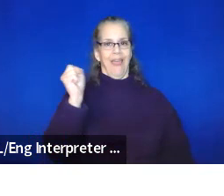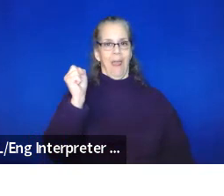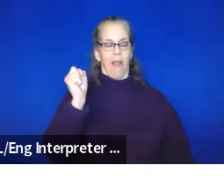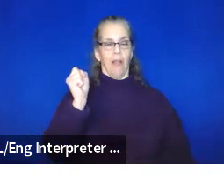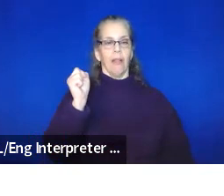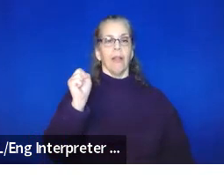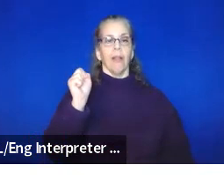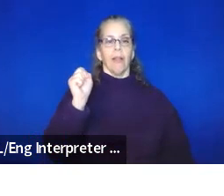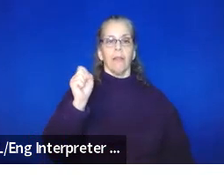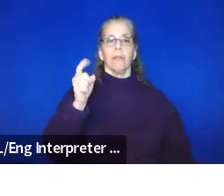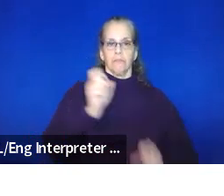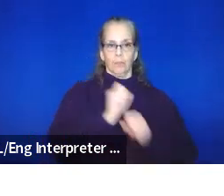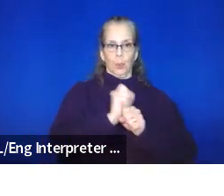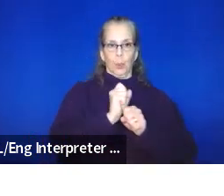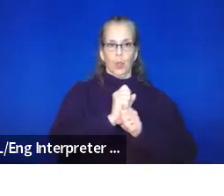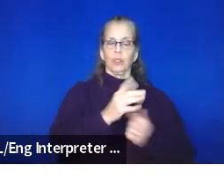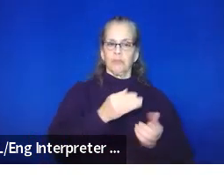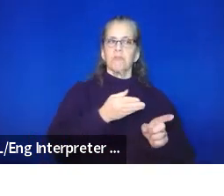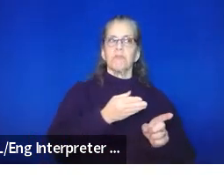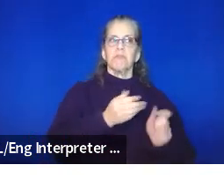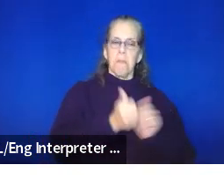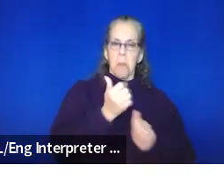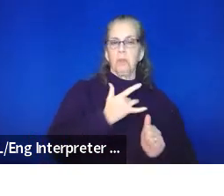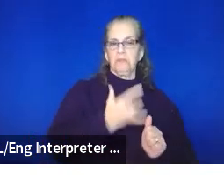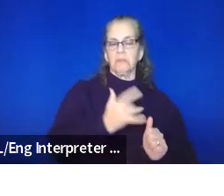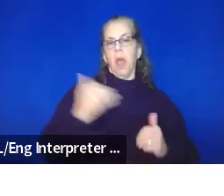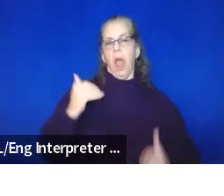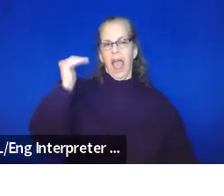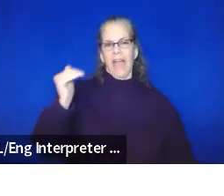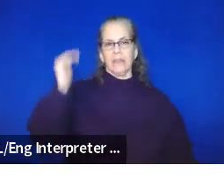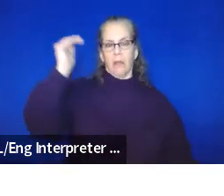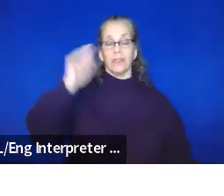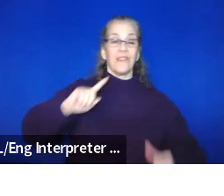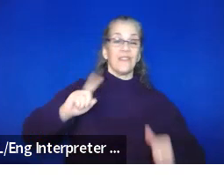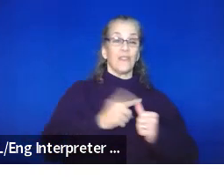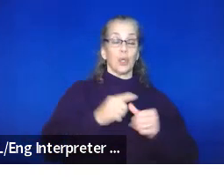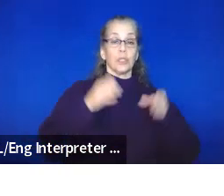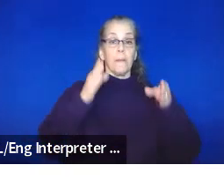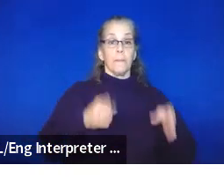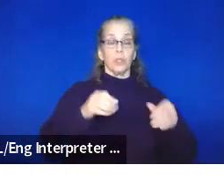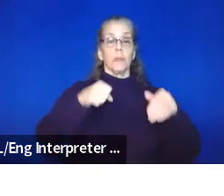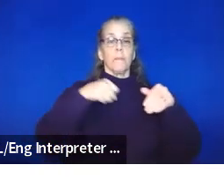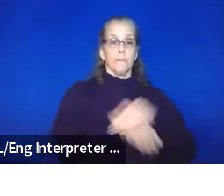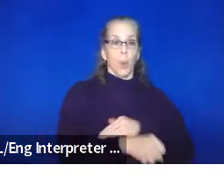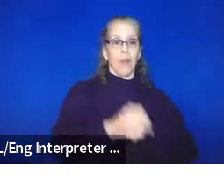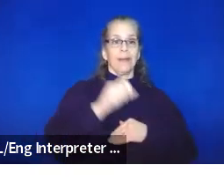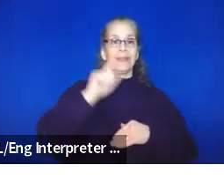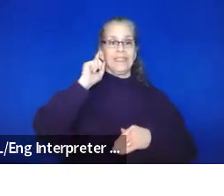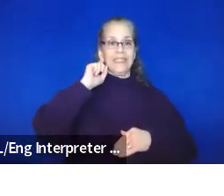loss primarily for adults. He is the first person born deaf to become a surgeon with cochlear implants and is one of five ENT surgeons worldwide with cochlear